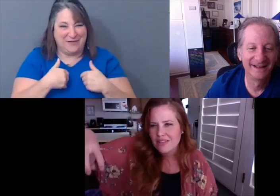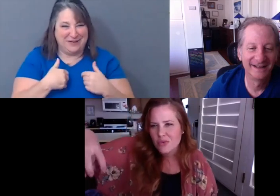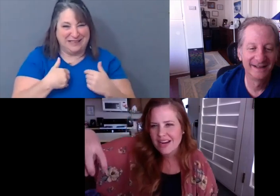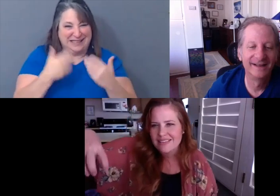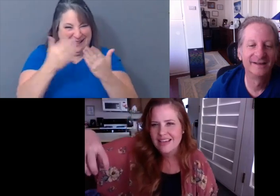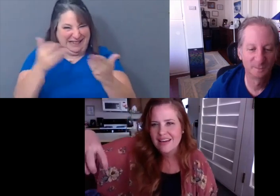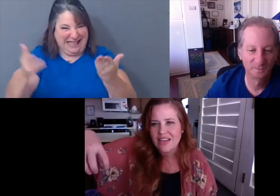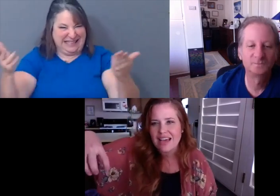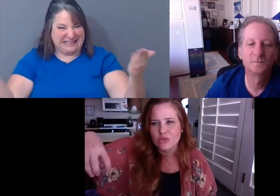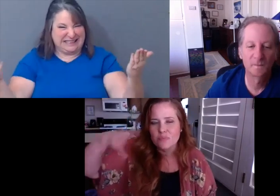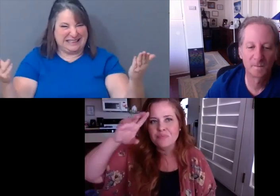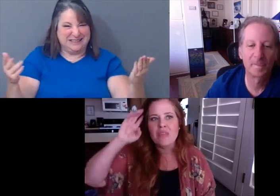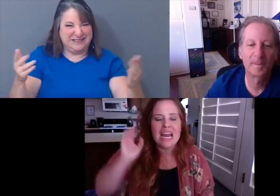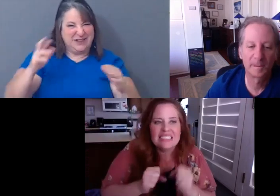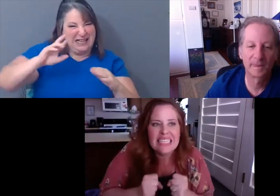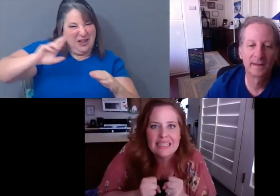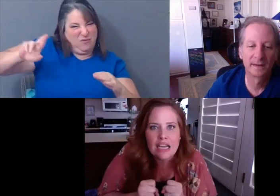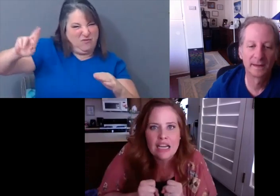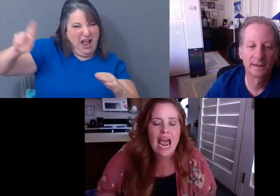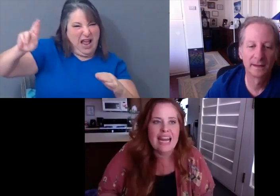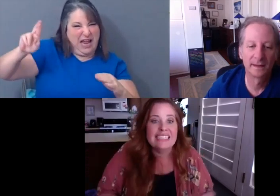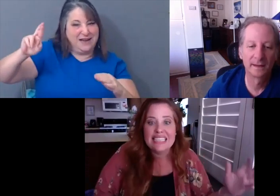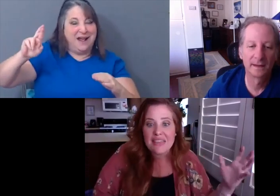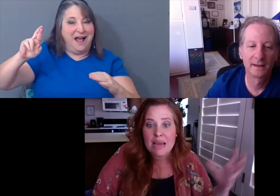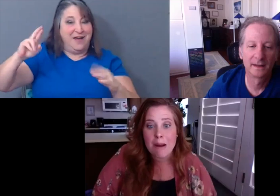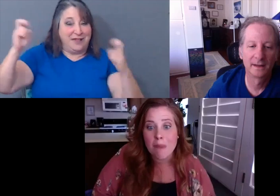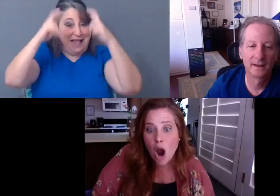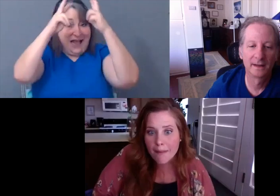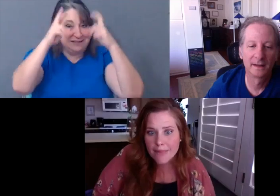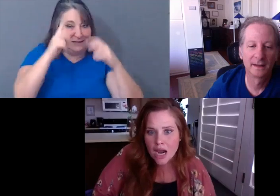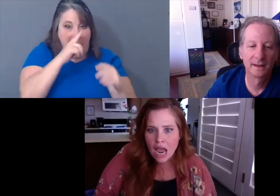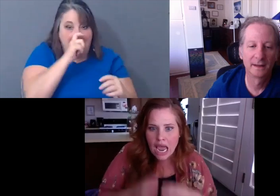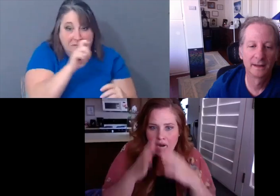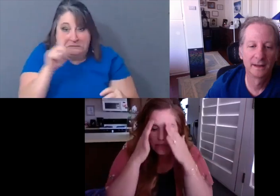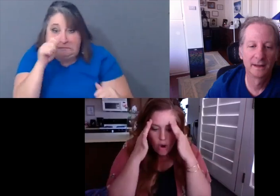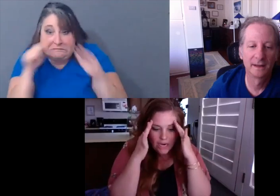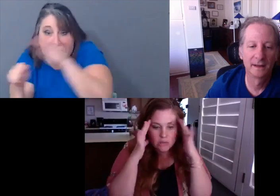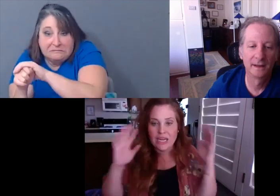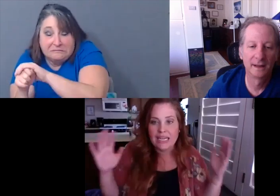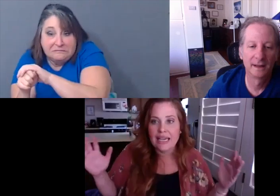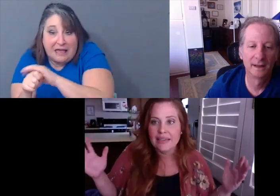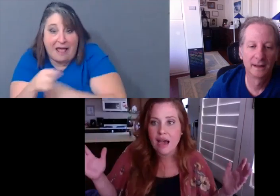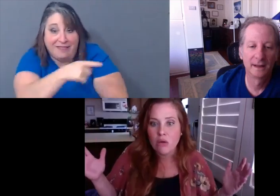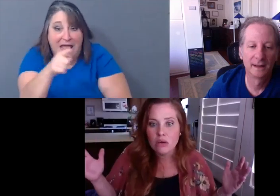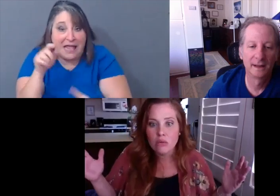that's on the right hand side of the castle. And I sneak in there and I see they get my mom, and I'm like, oh my gosh, we're going to get kicked out.